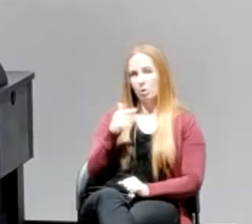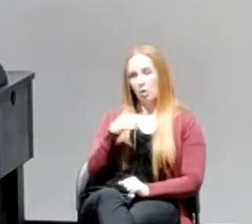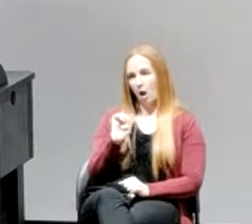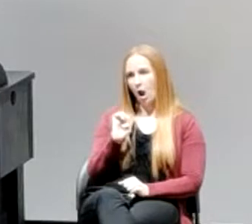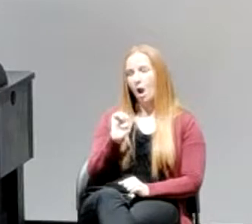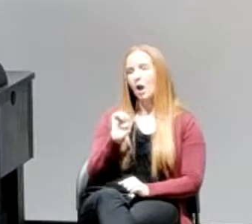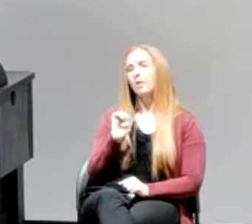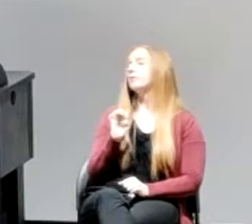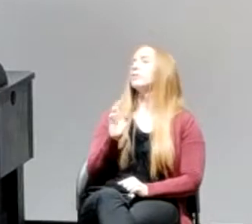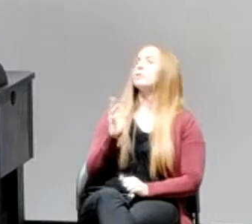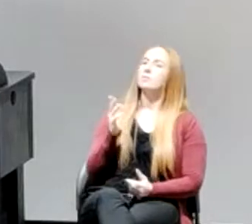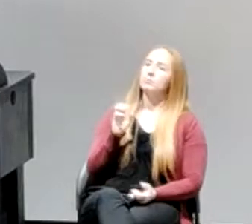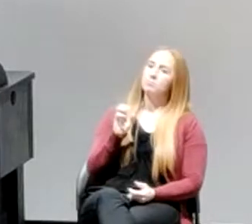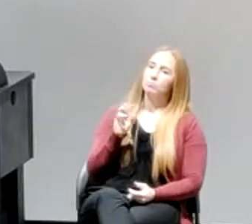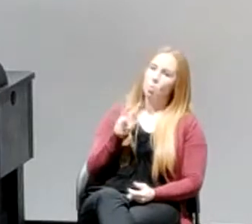someone be very pressured and it